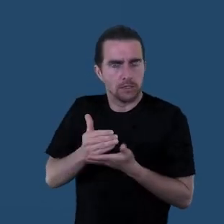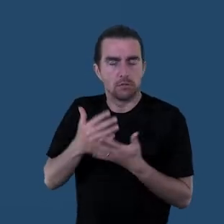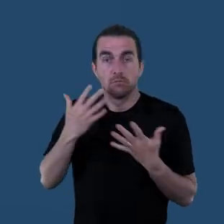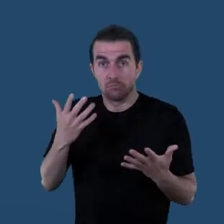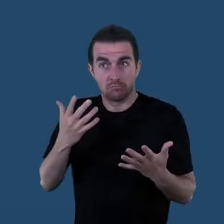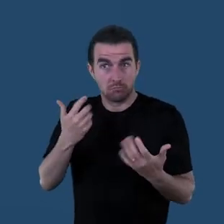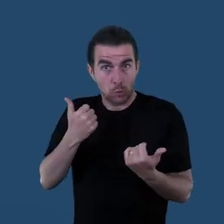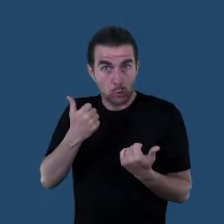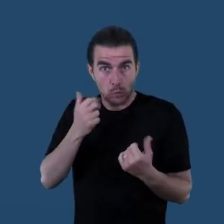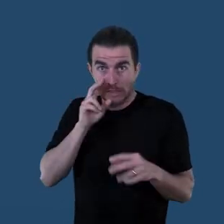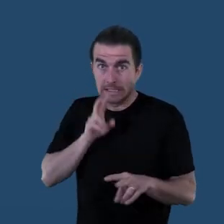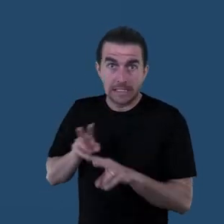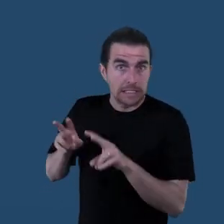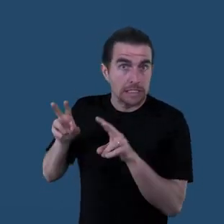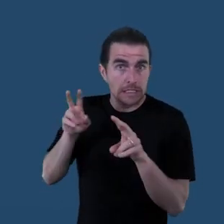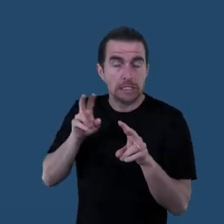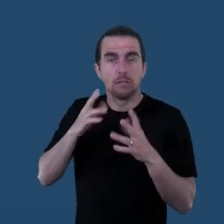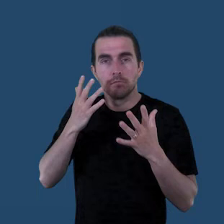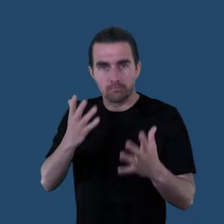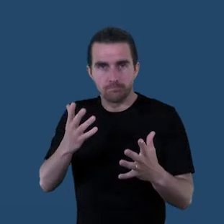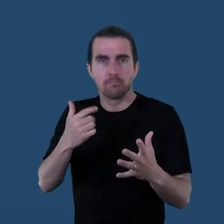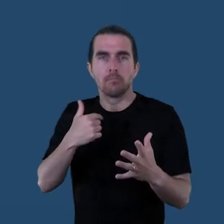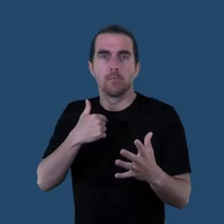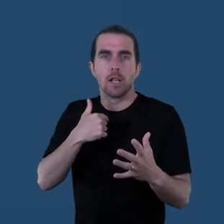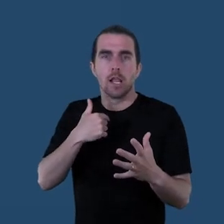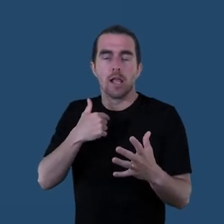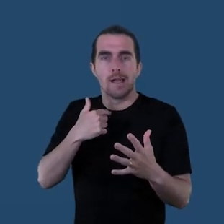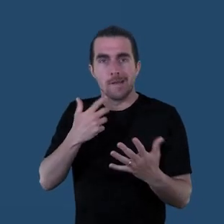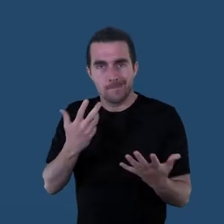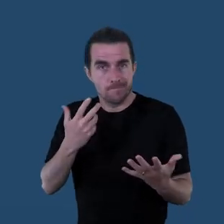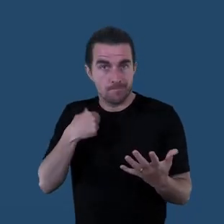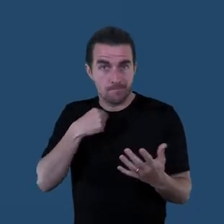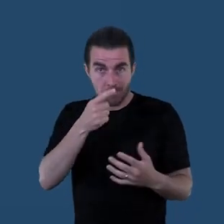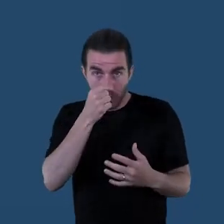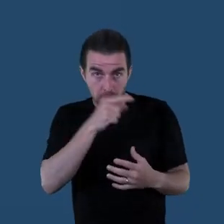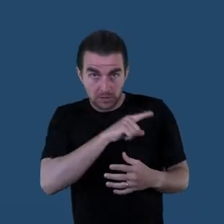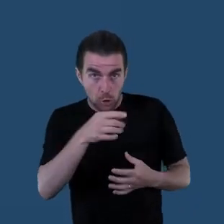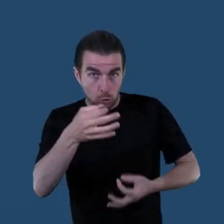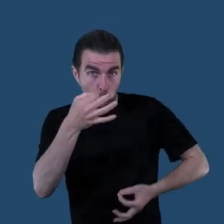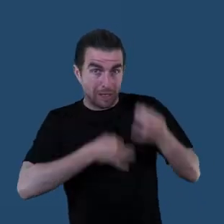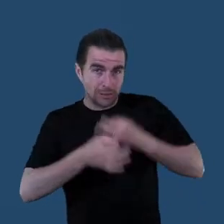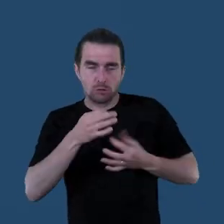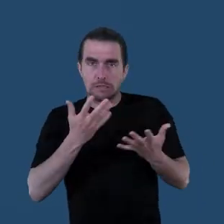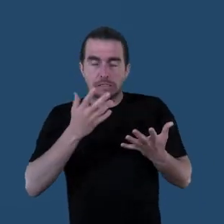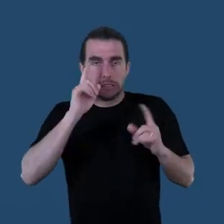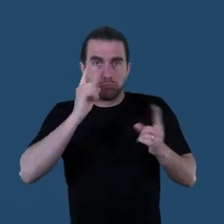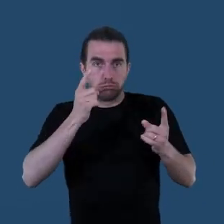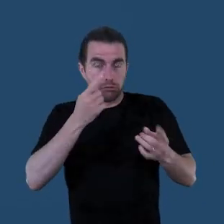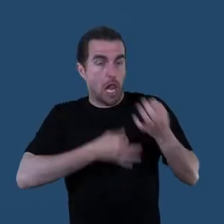It's really great to see them. Let's try, I'm not, I don't think I'm gonna get through them all, I'm afraid, but we'll try and pick out a few of them.